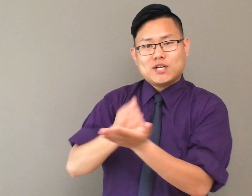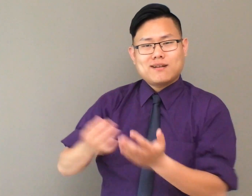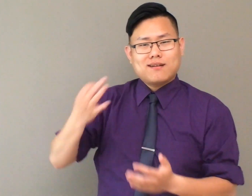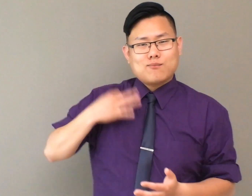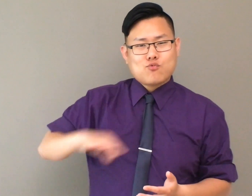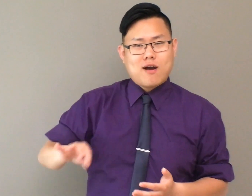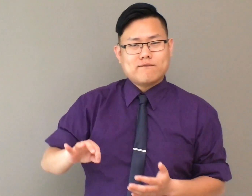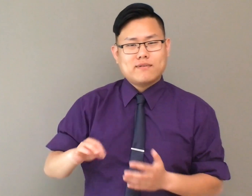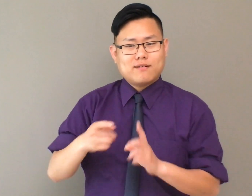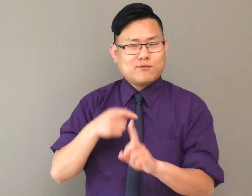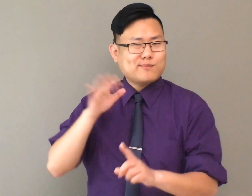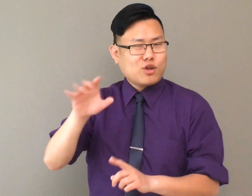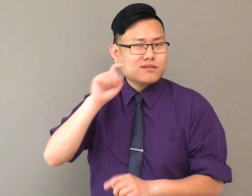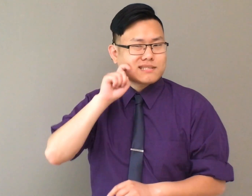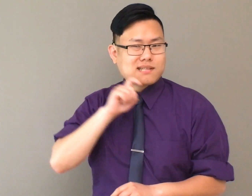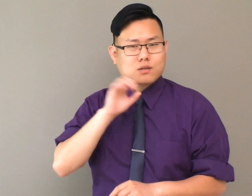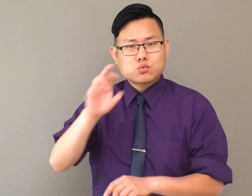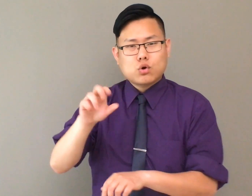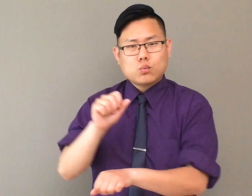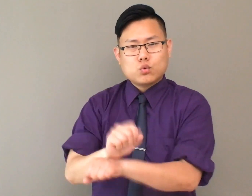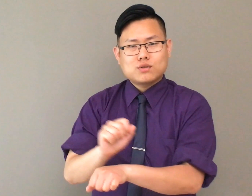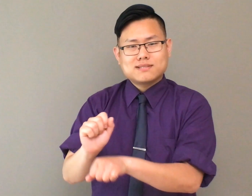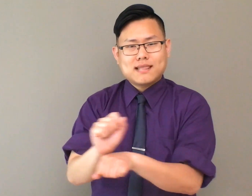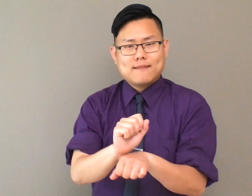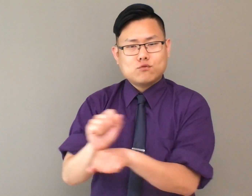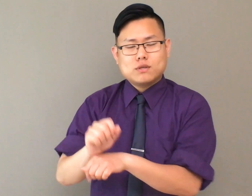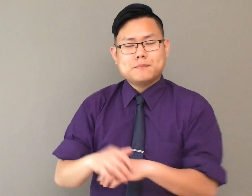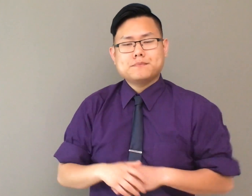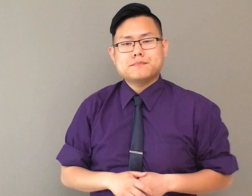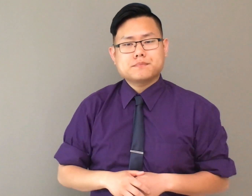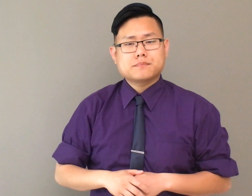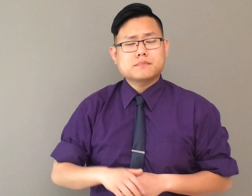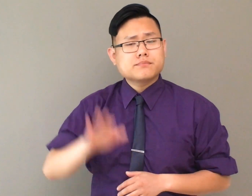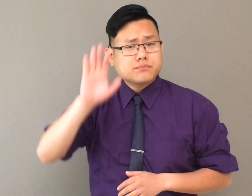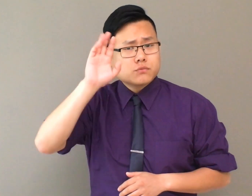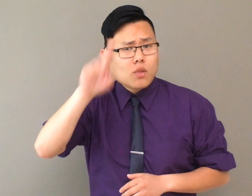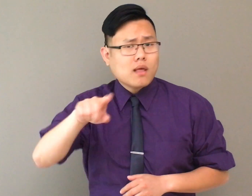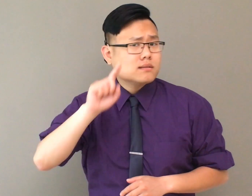to profit from forced labor or prostitution of their victims.